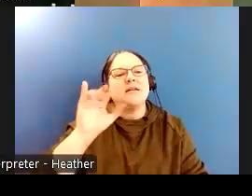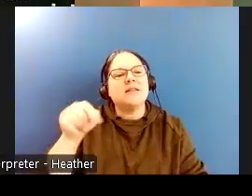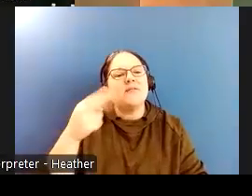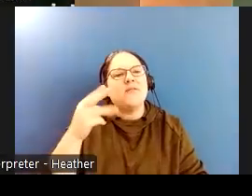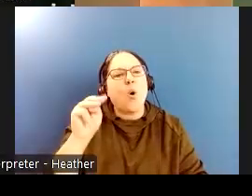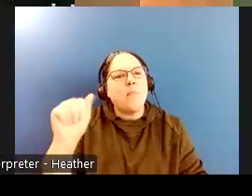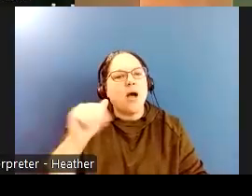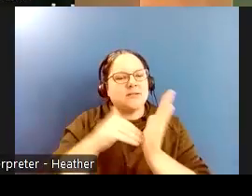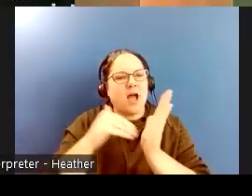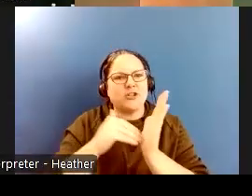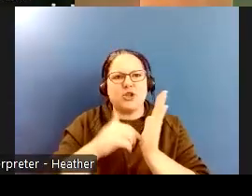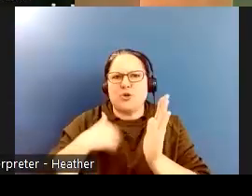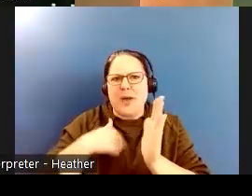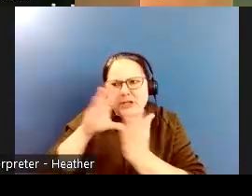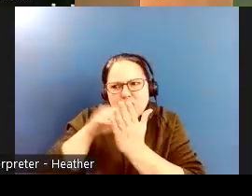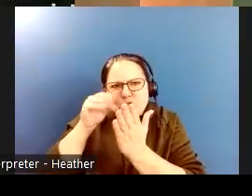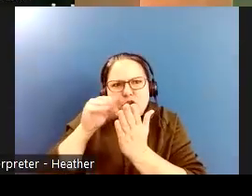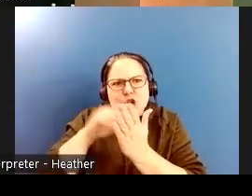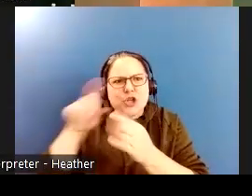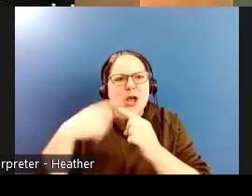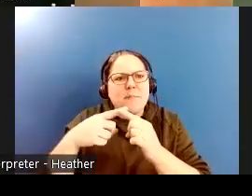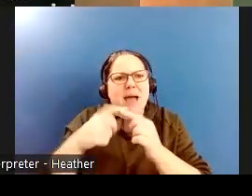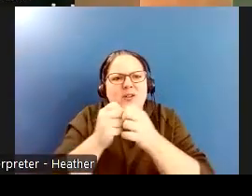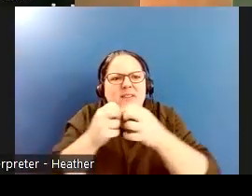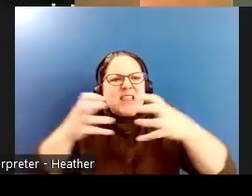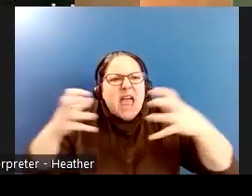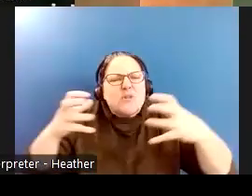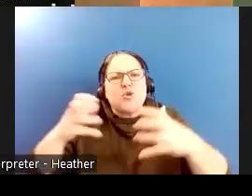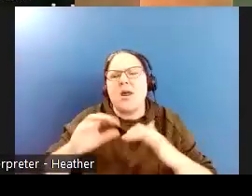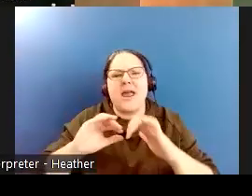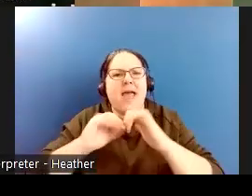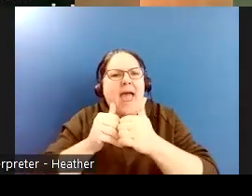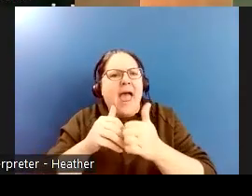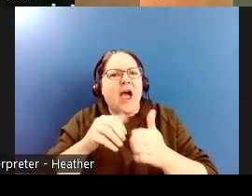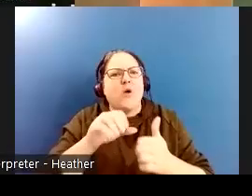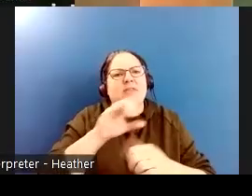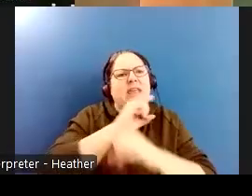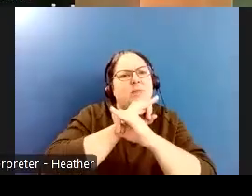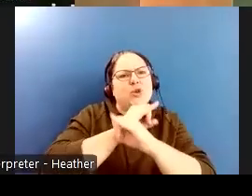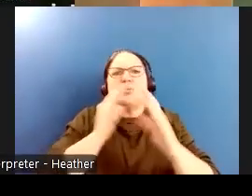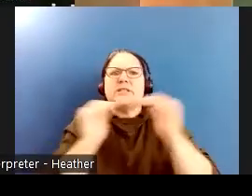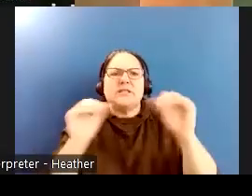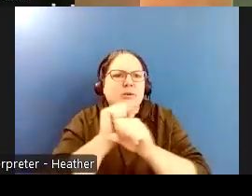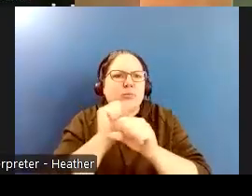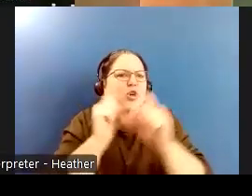uh about about the inflammatory cascades and sort of how the immune system works etc. And it